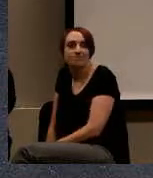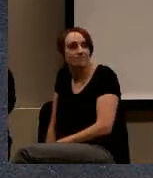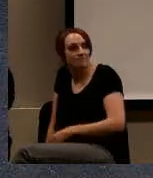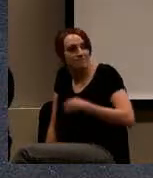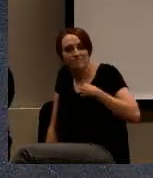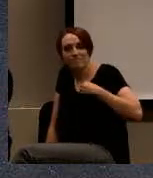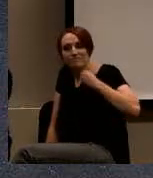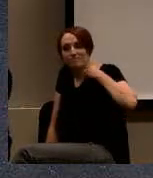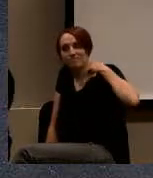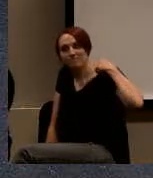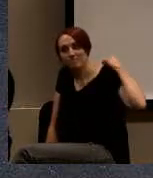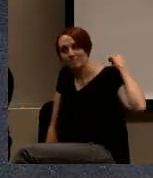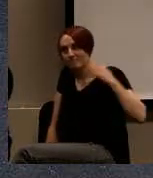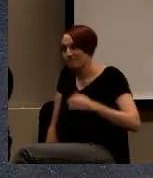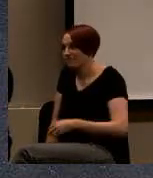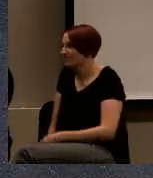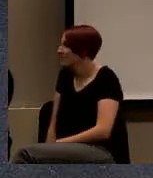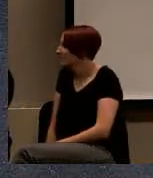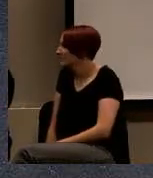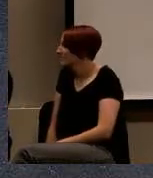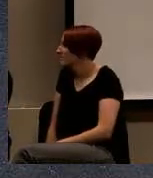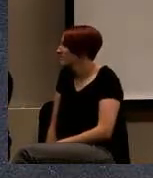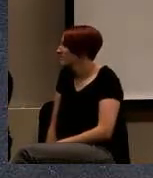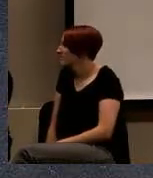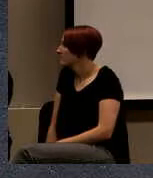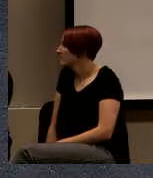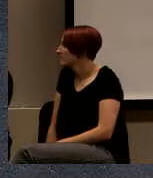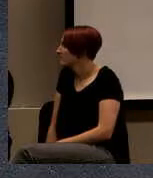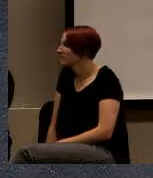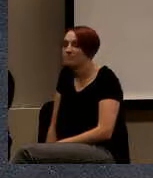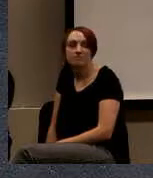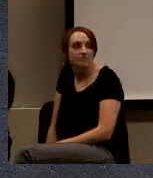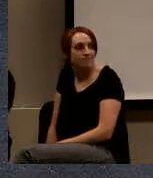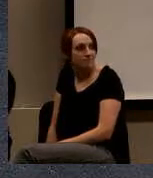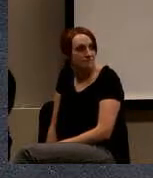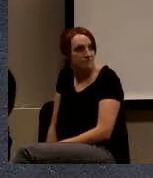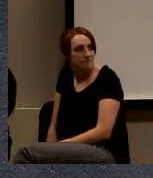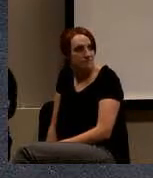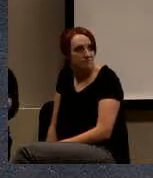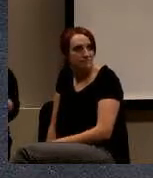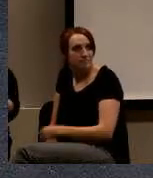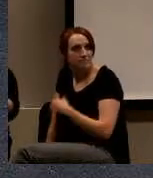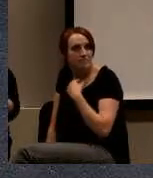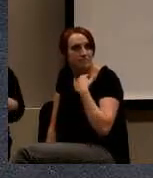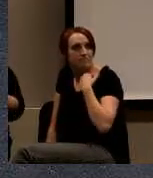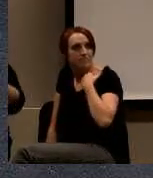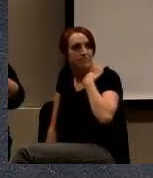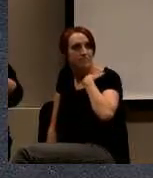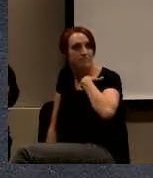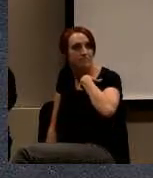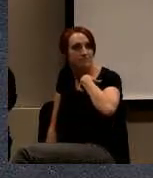It takes about 20 minutes. We traditionally do these events in partnership with